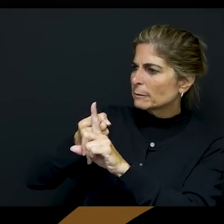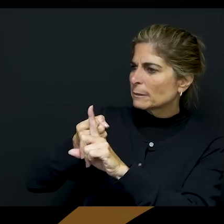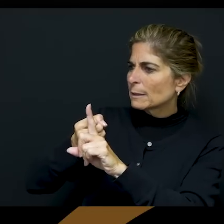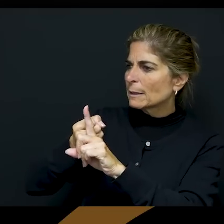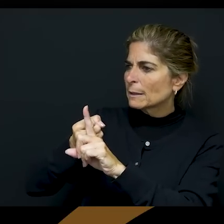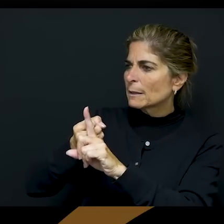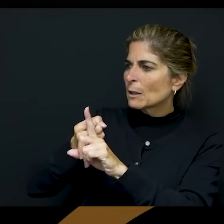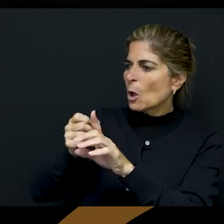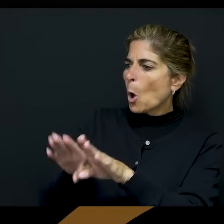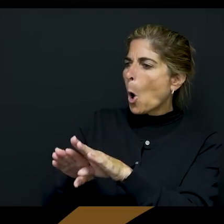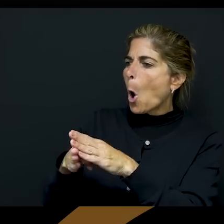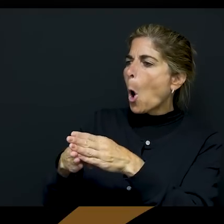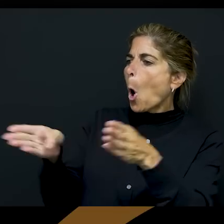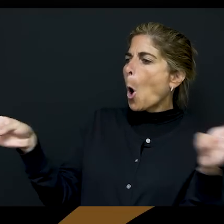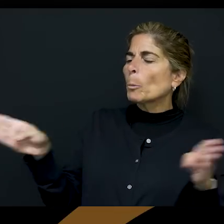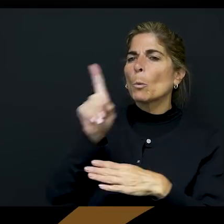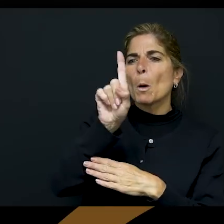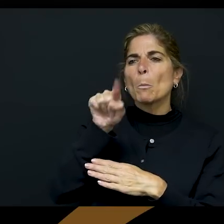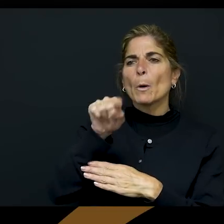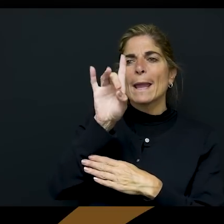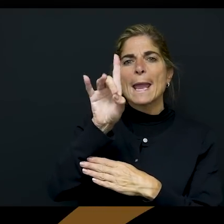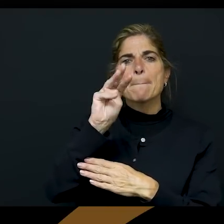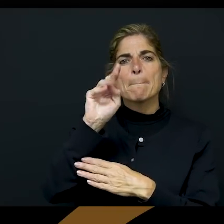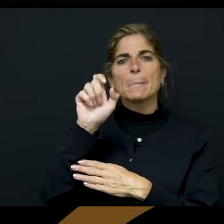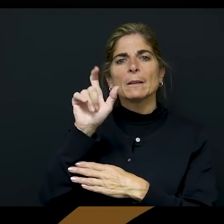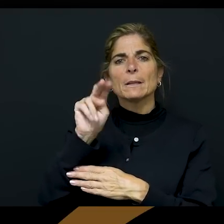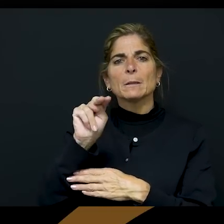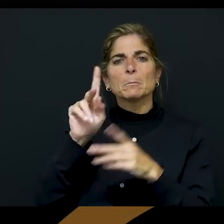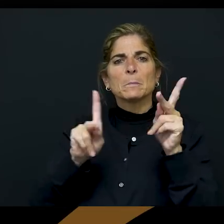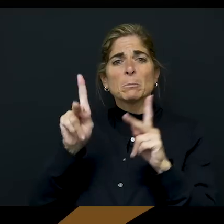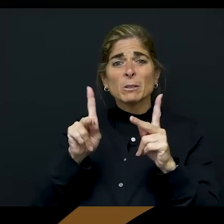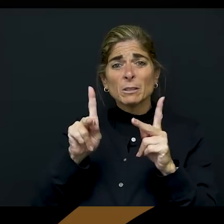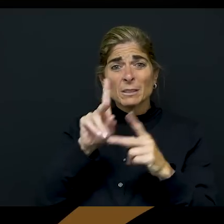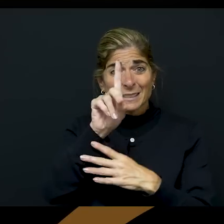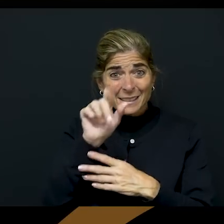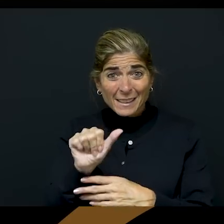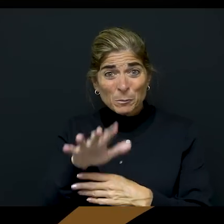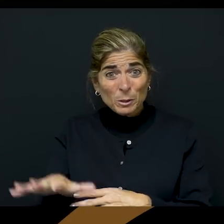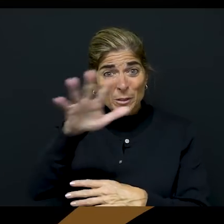if we opened up our brands to 1.8 billion more people. That's the number of disabled people in the world.